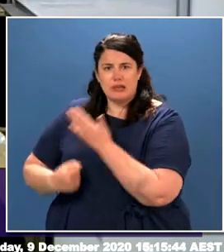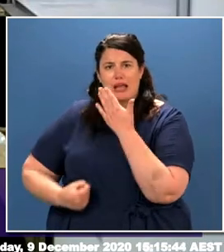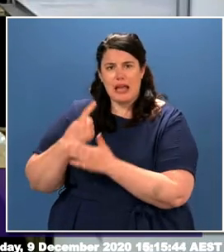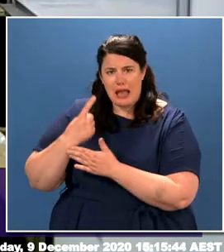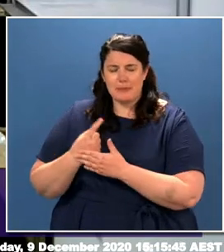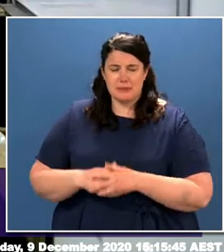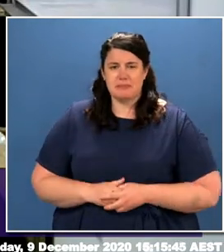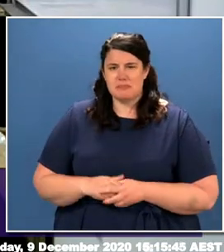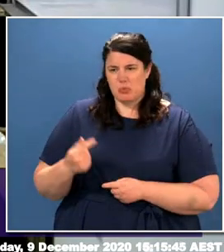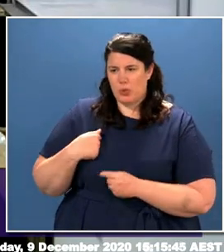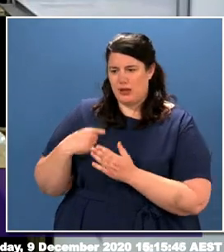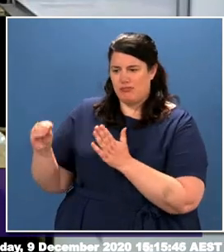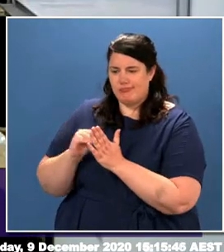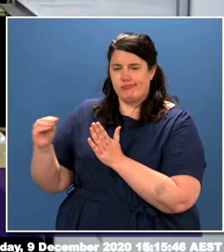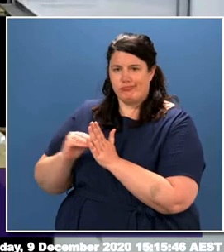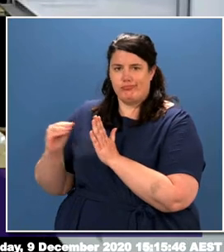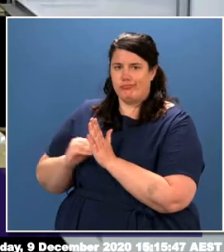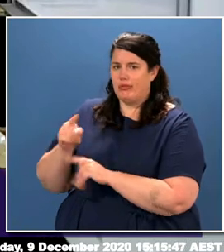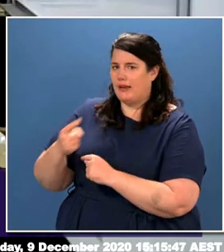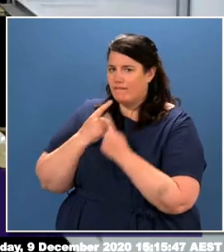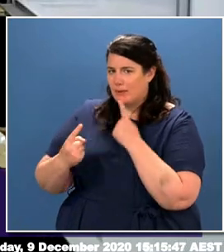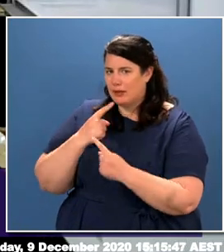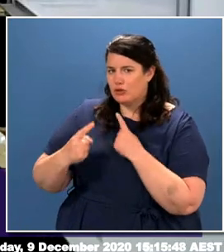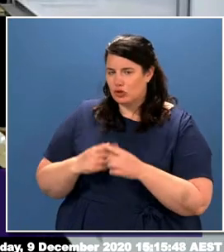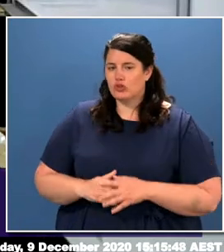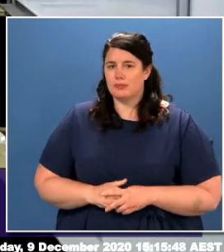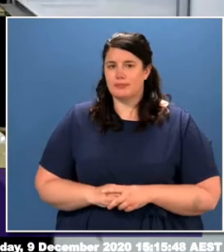So what if we now move to some of the system levels practice